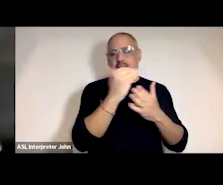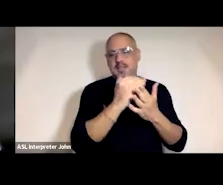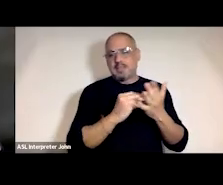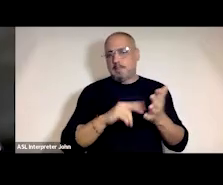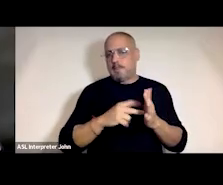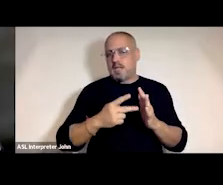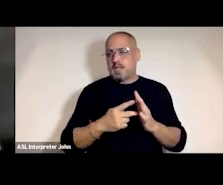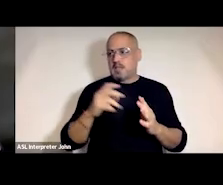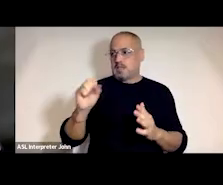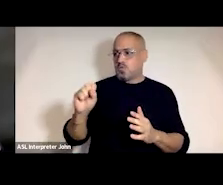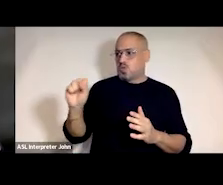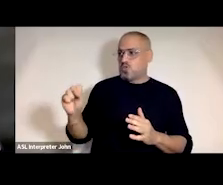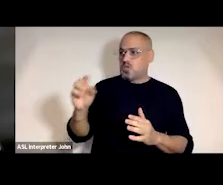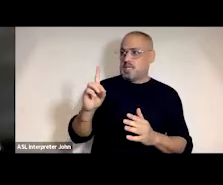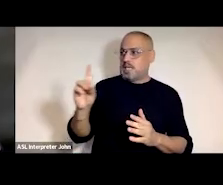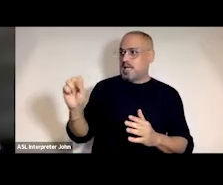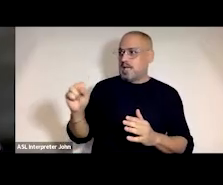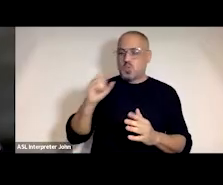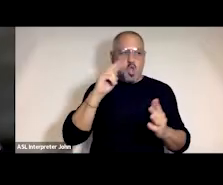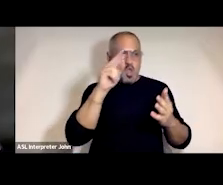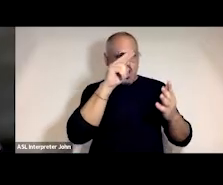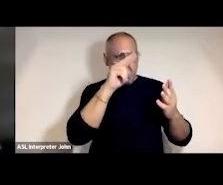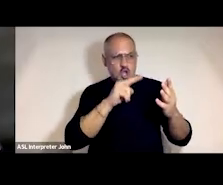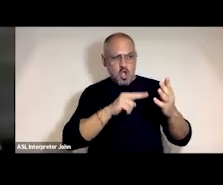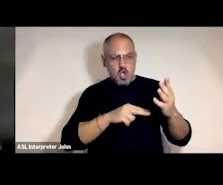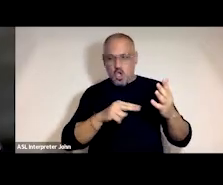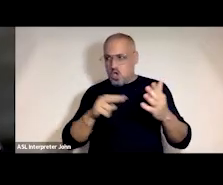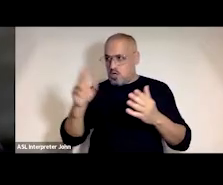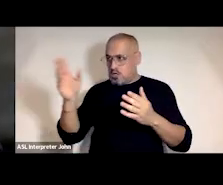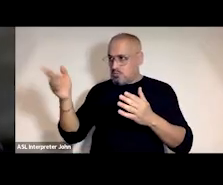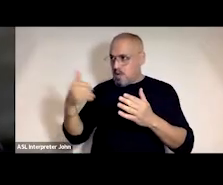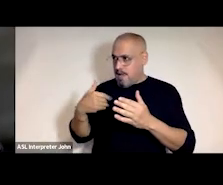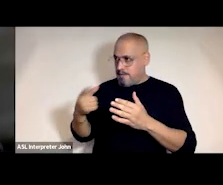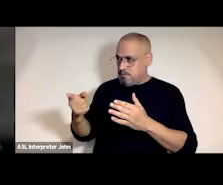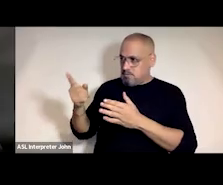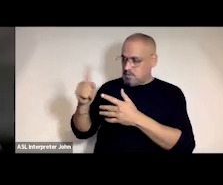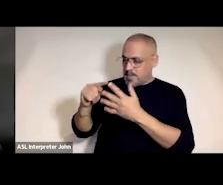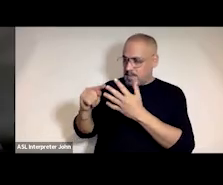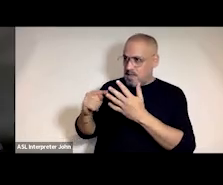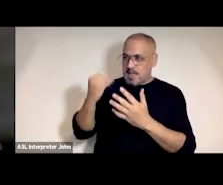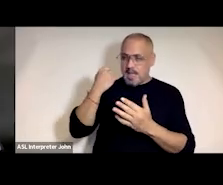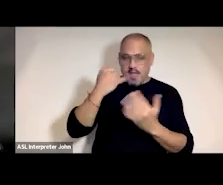that Social Security and DDS will look at all conditions that are reported by the applicant and see if the combination of conditions